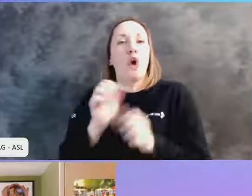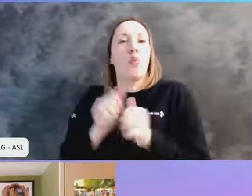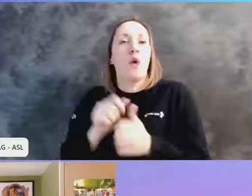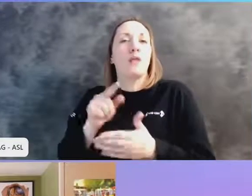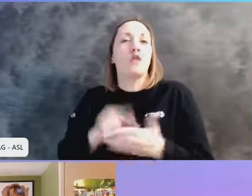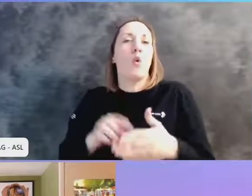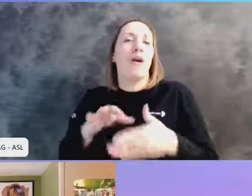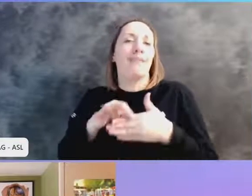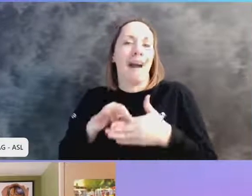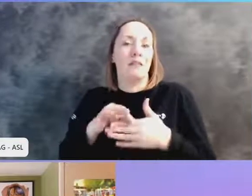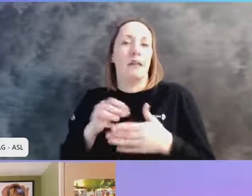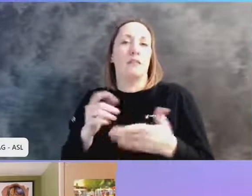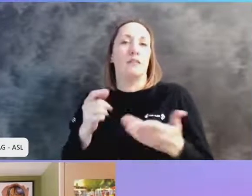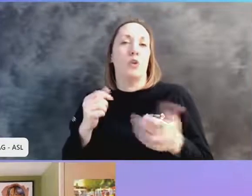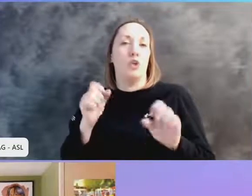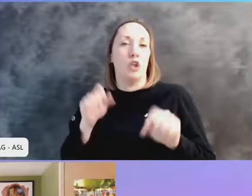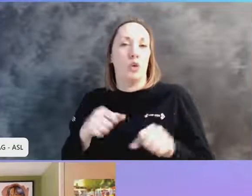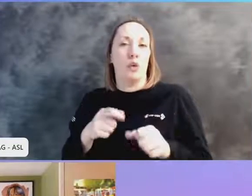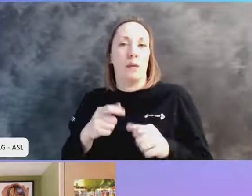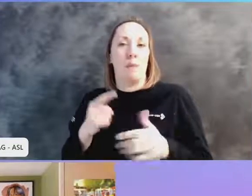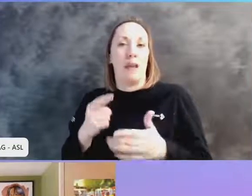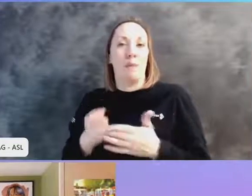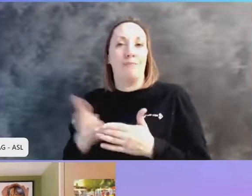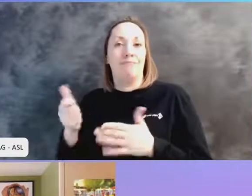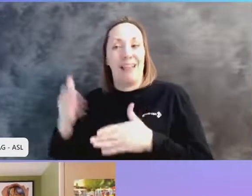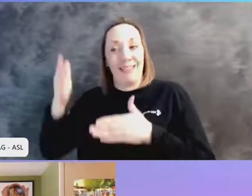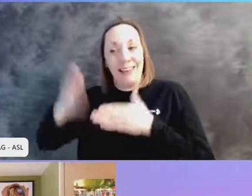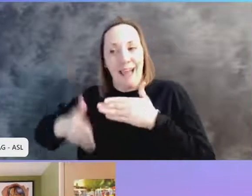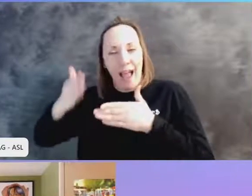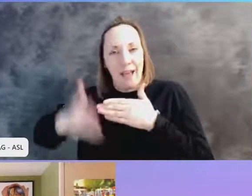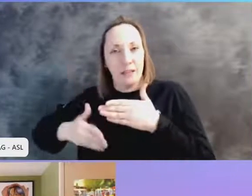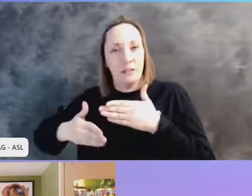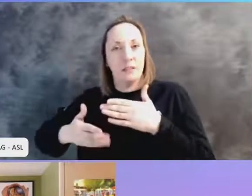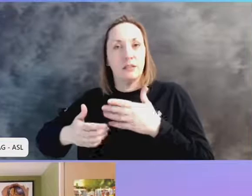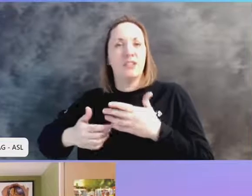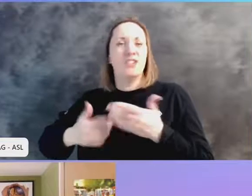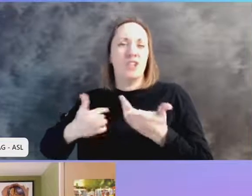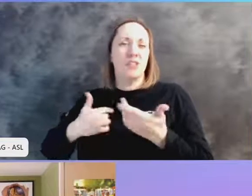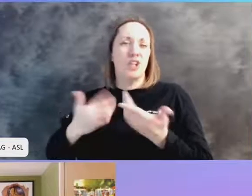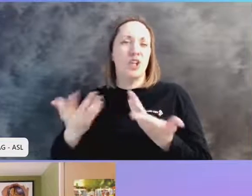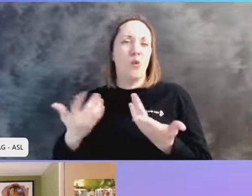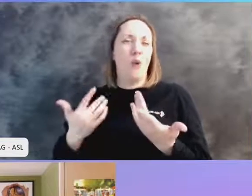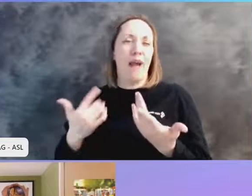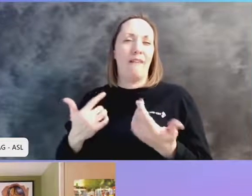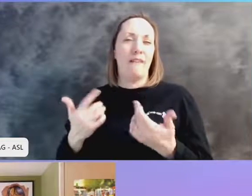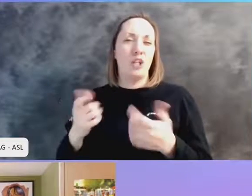everyone else to just to stay, wait passively again period but instead learned to work with your content so you can